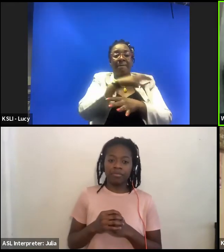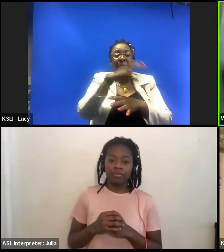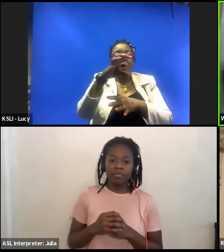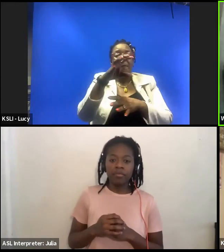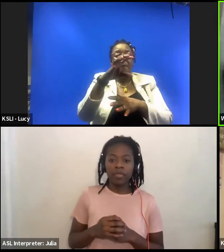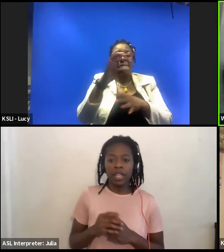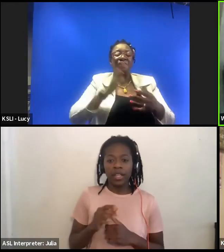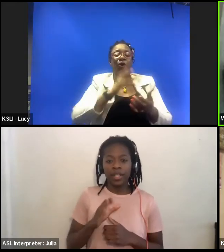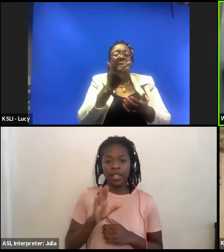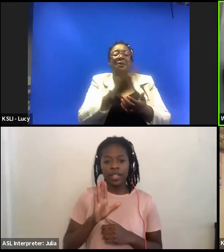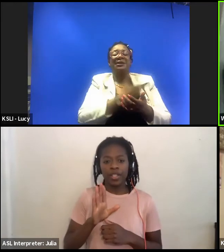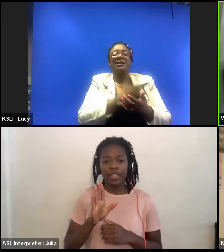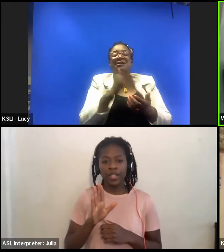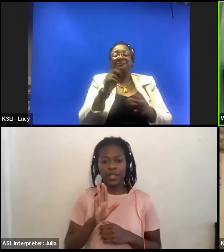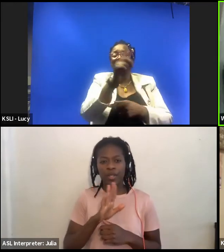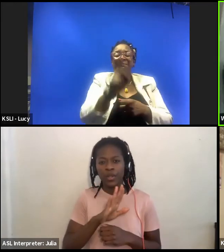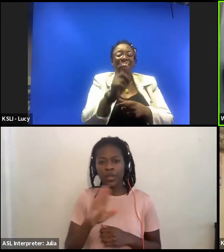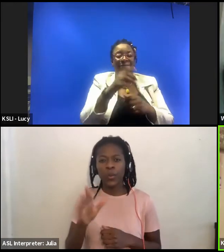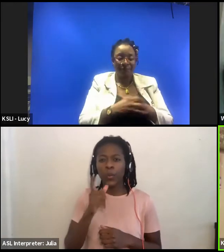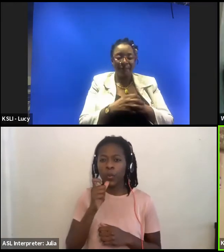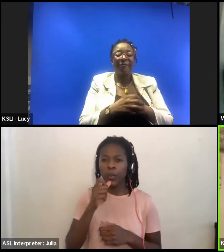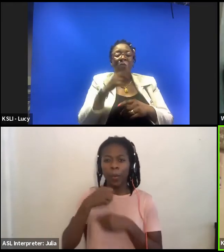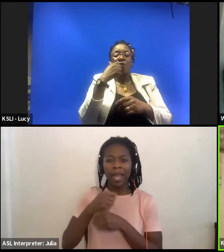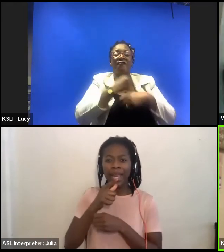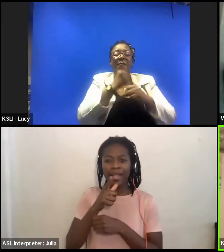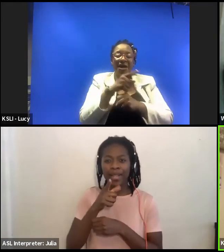that have made you who you are today.